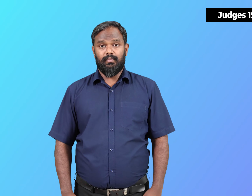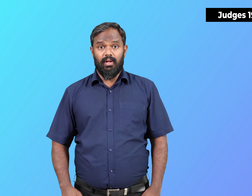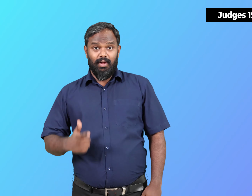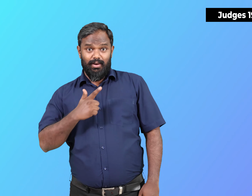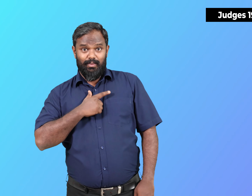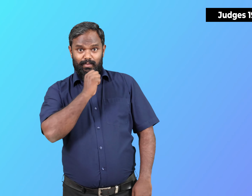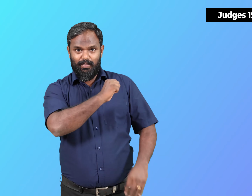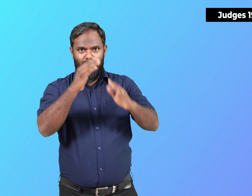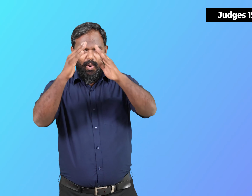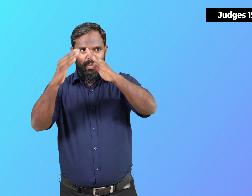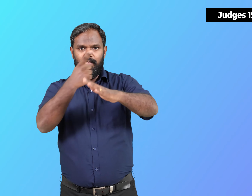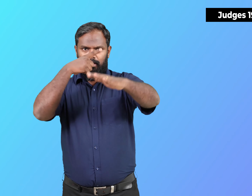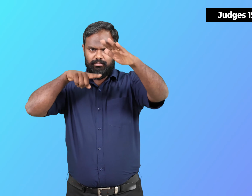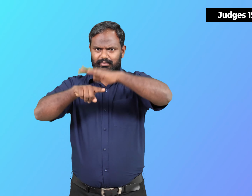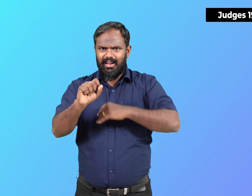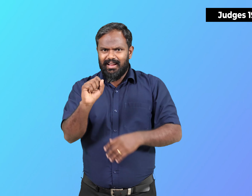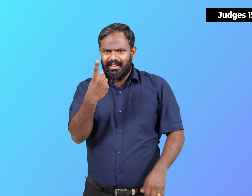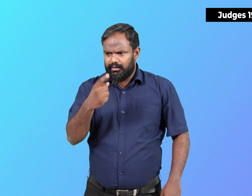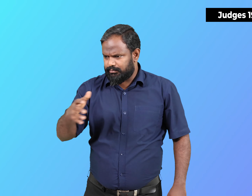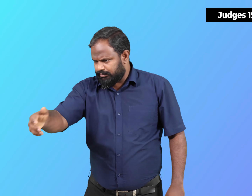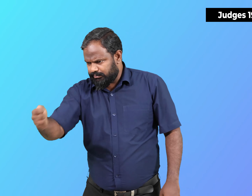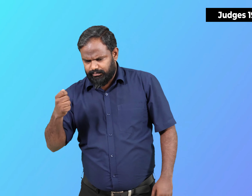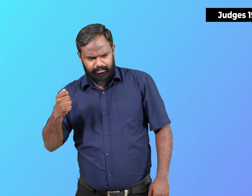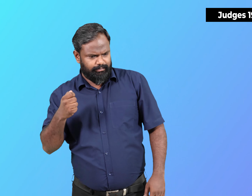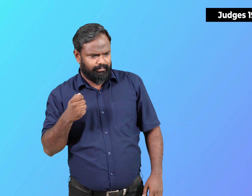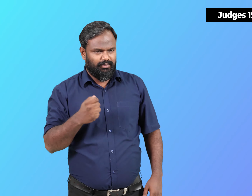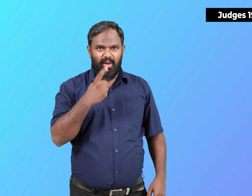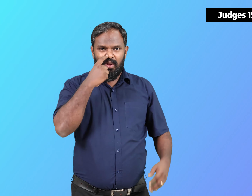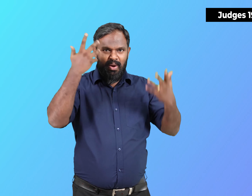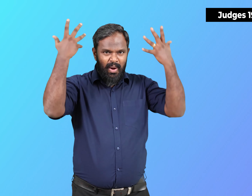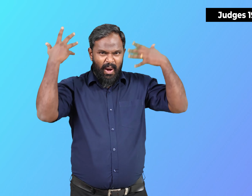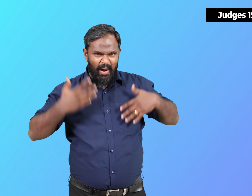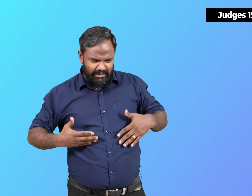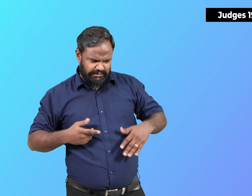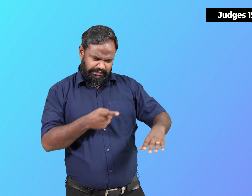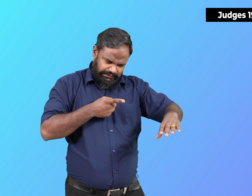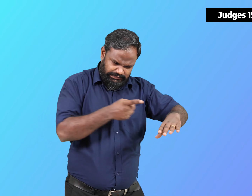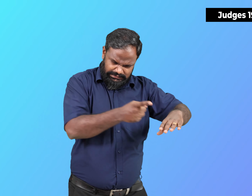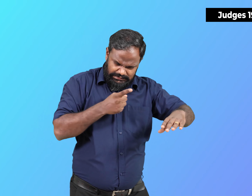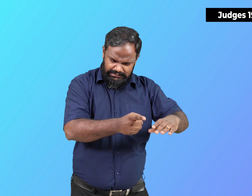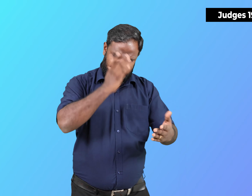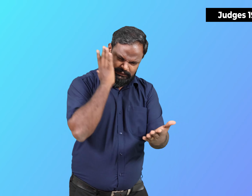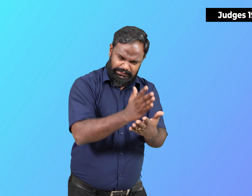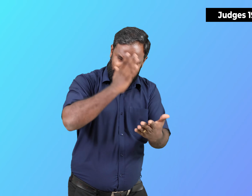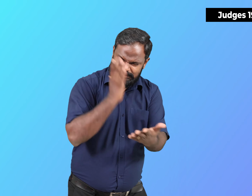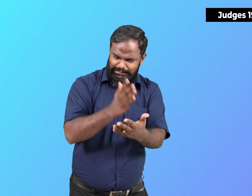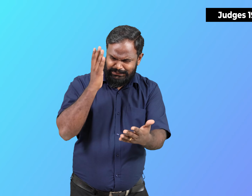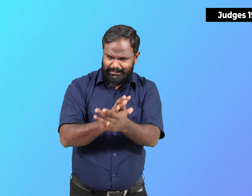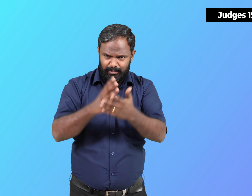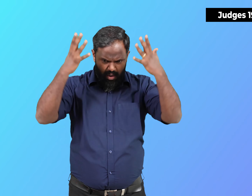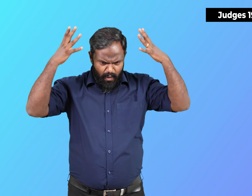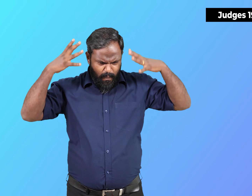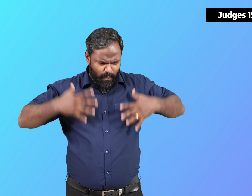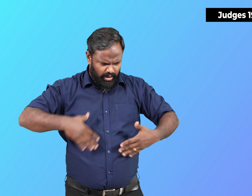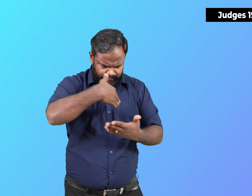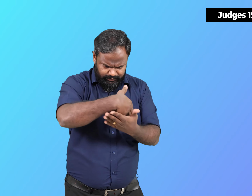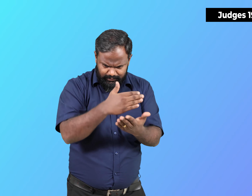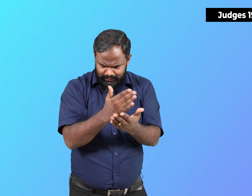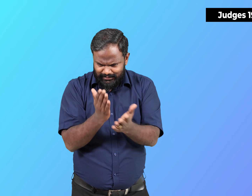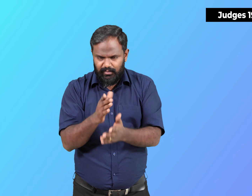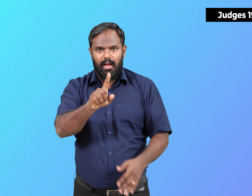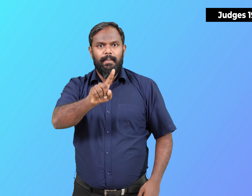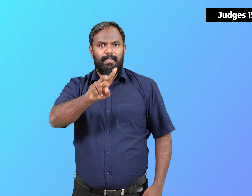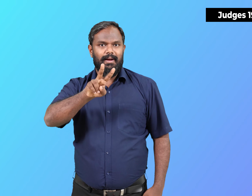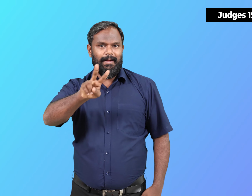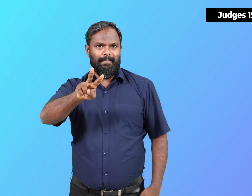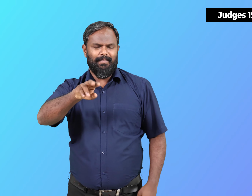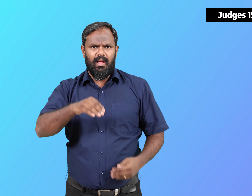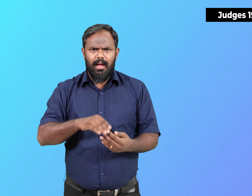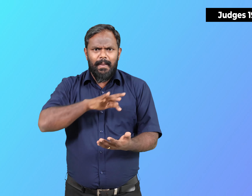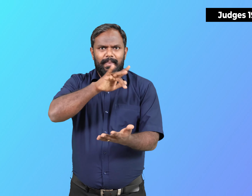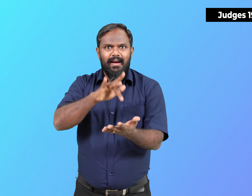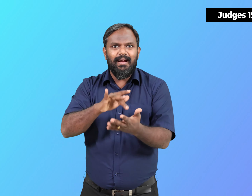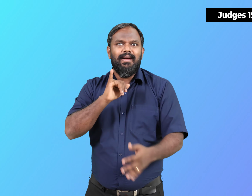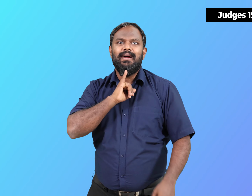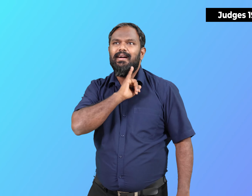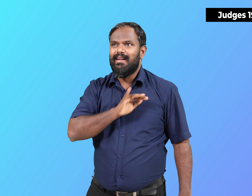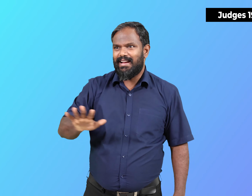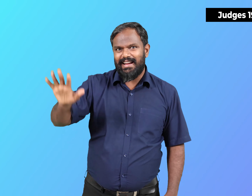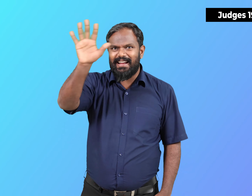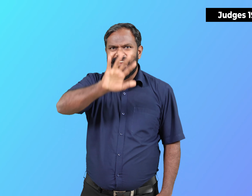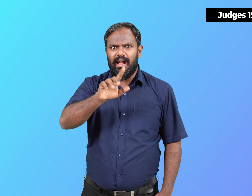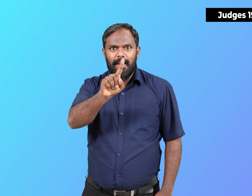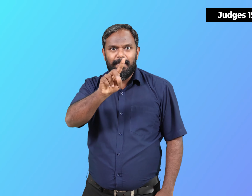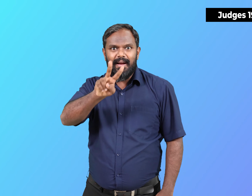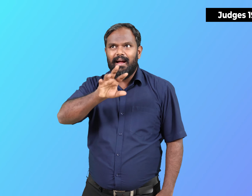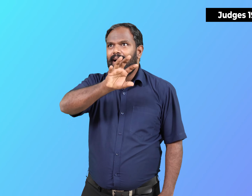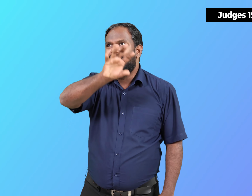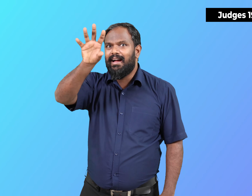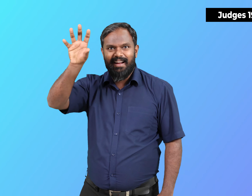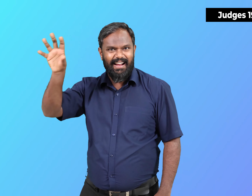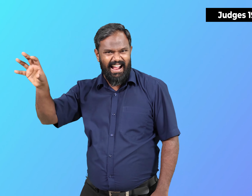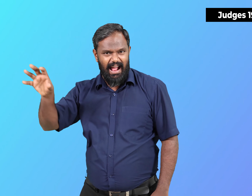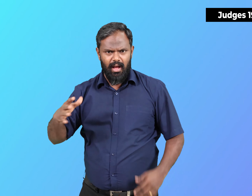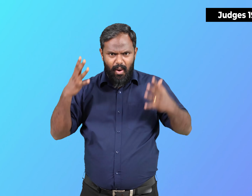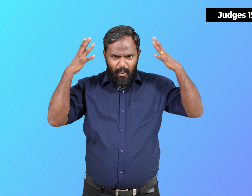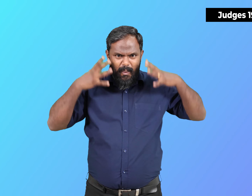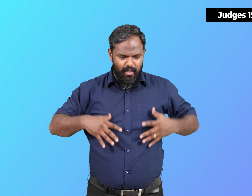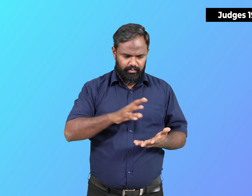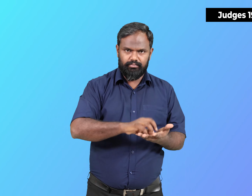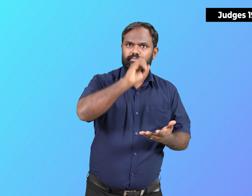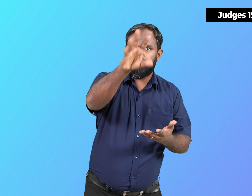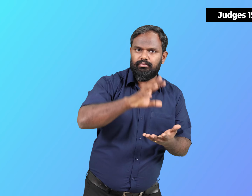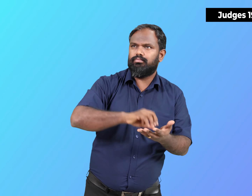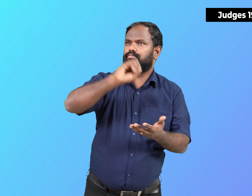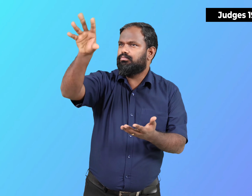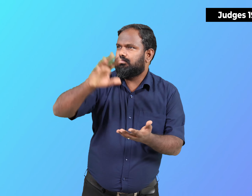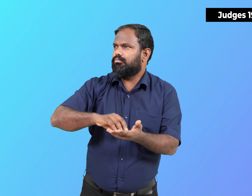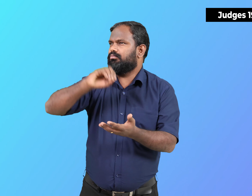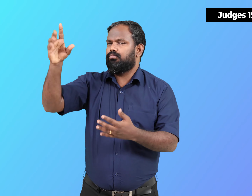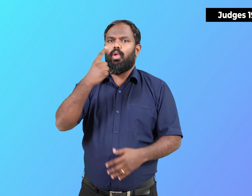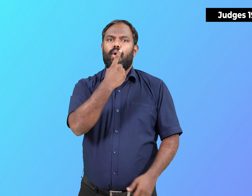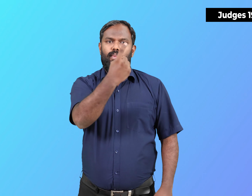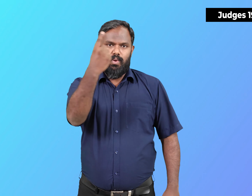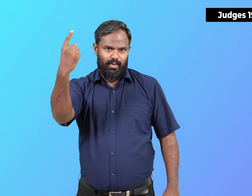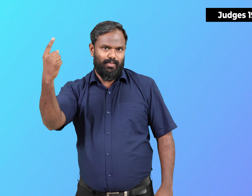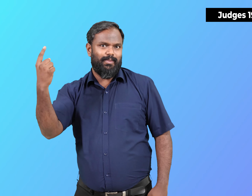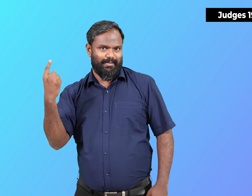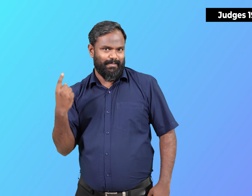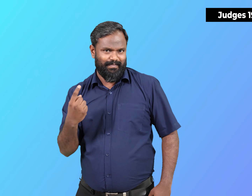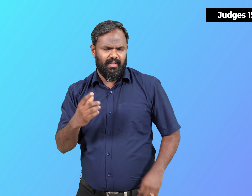When he arrived at his house, he took a knife and cut her body into twelve parts. Then he sent one of the twelve parts of the woman to each of the areas where the Israelites lived.